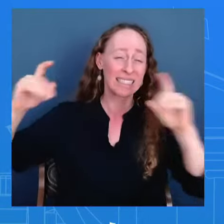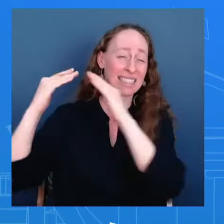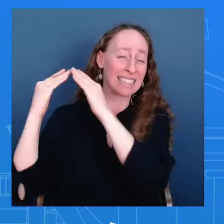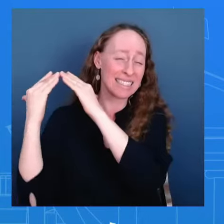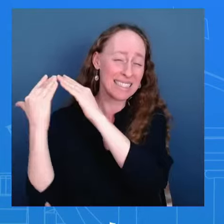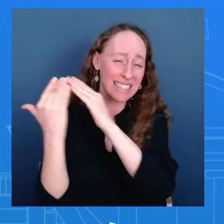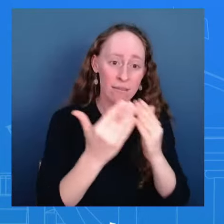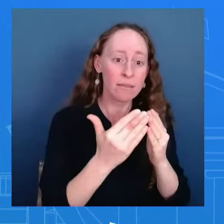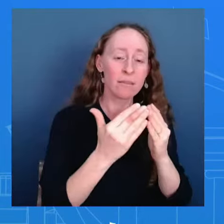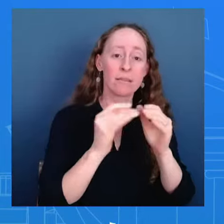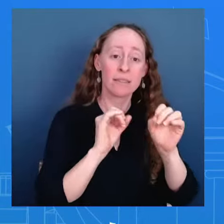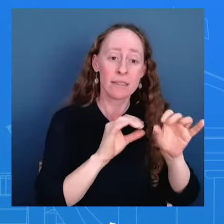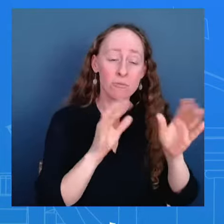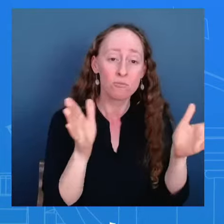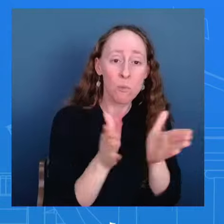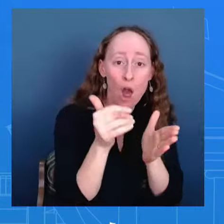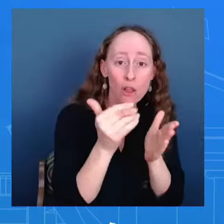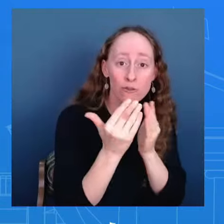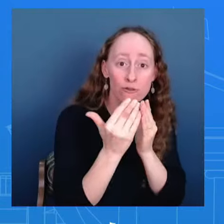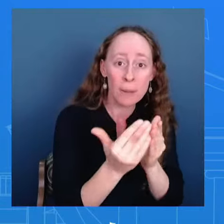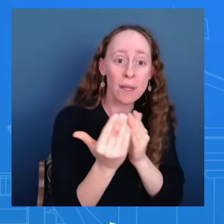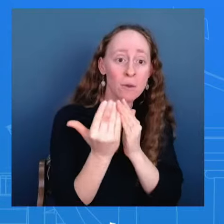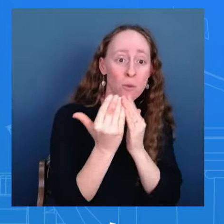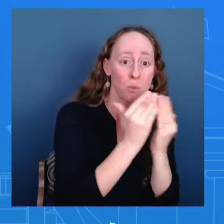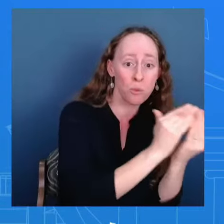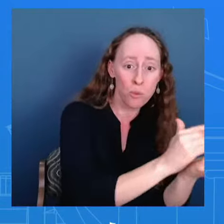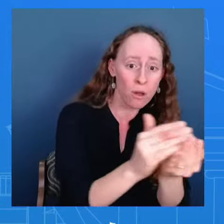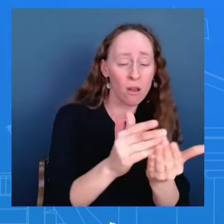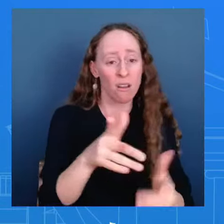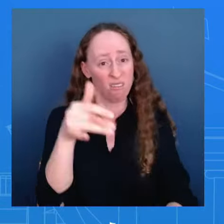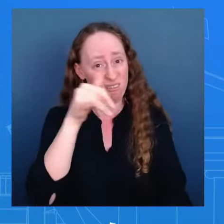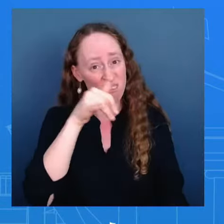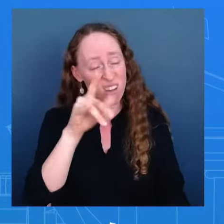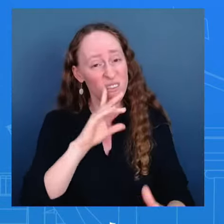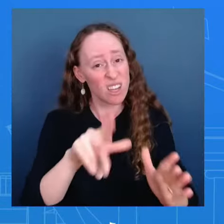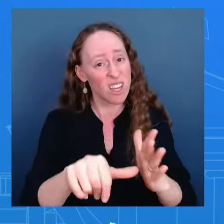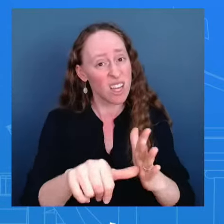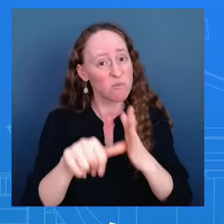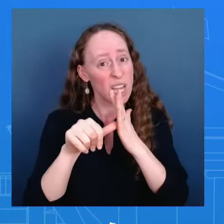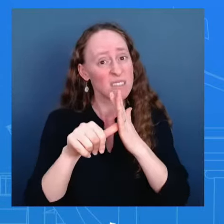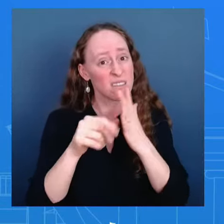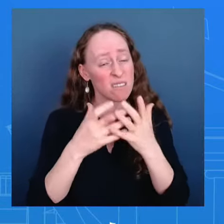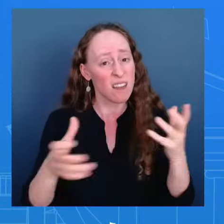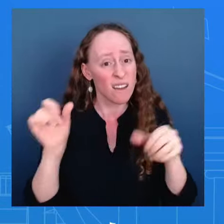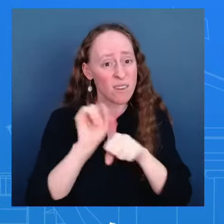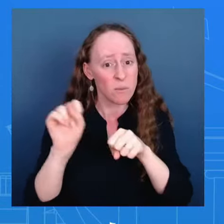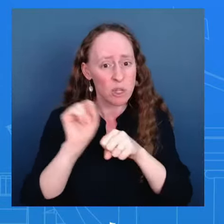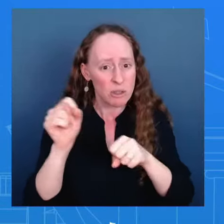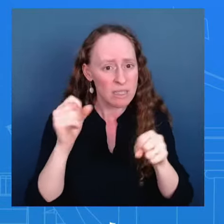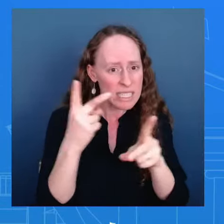that's still an impressive record so far. Ms. Jean-Pierre: Okay. BBC in the back. Go ahead. You sir, go ahead. The Press: Thank you.